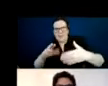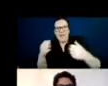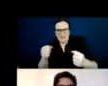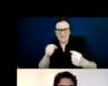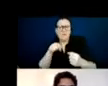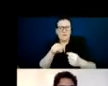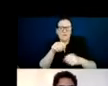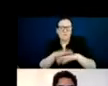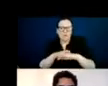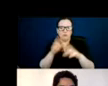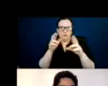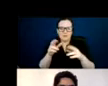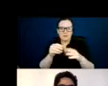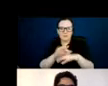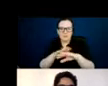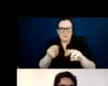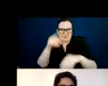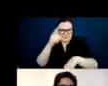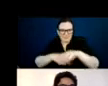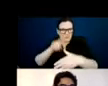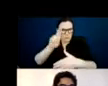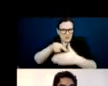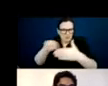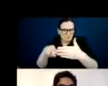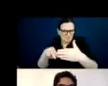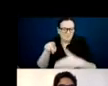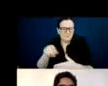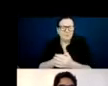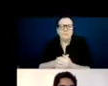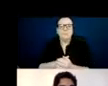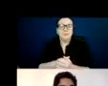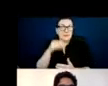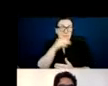The second issue that is important is these three countries that I would say have